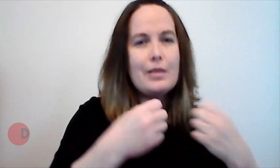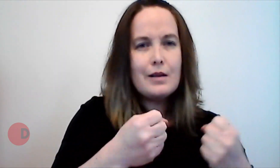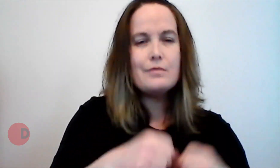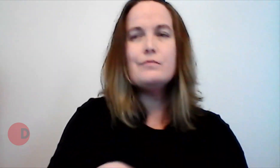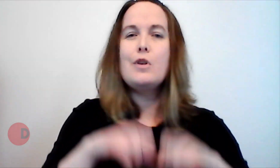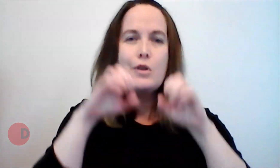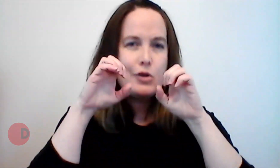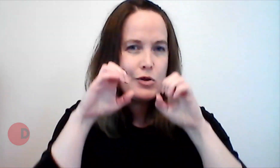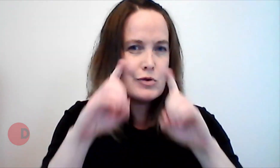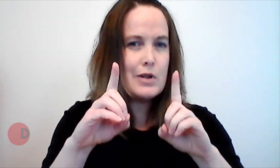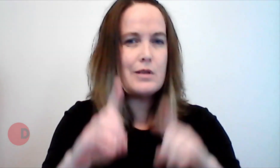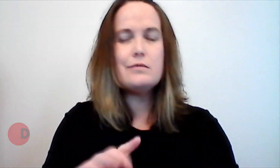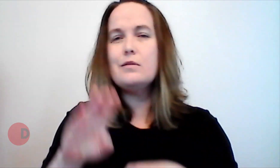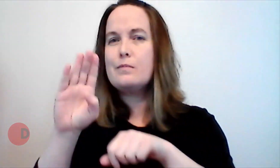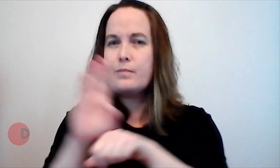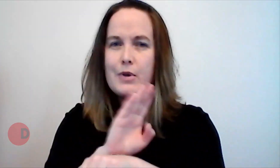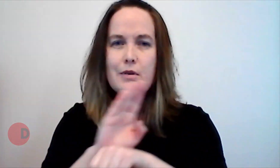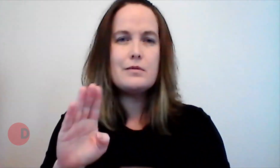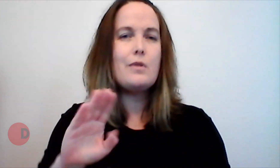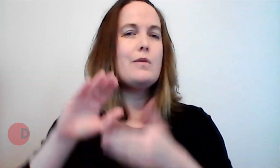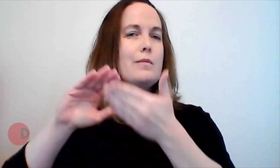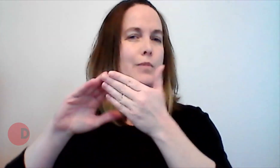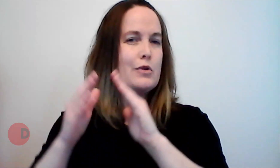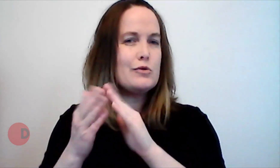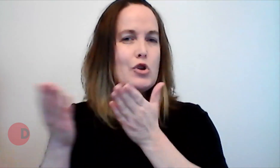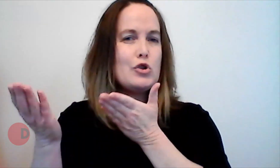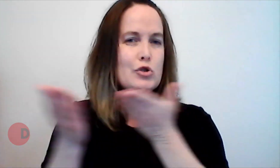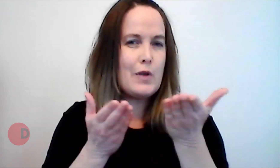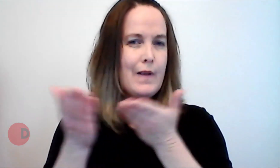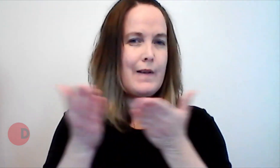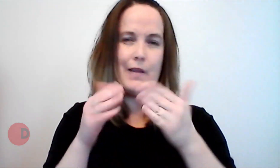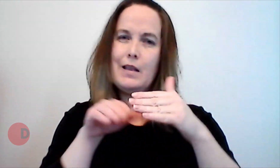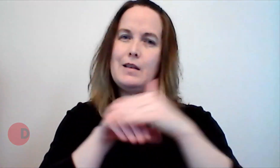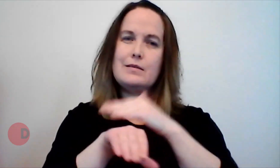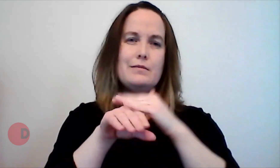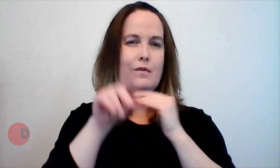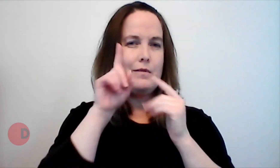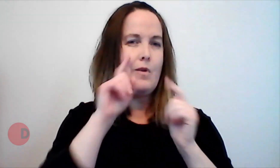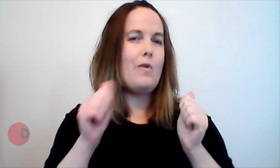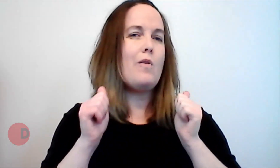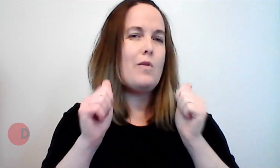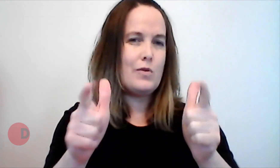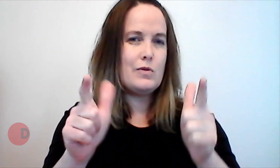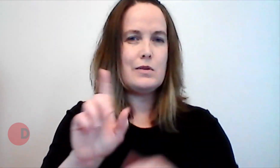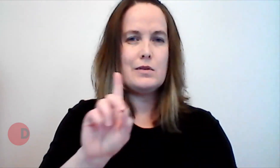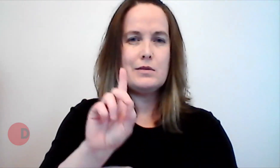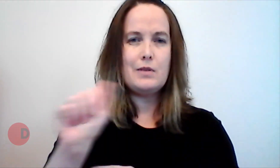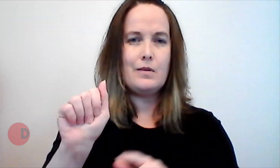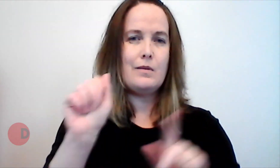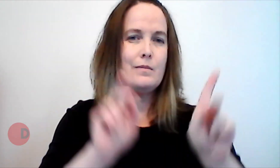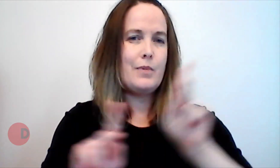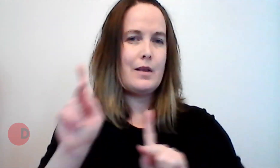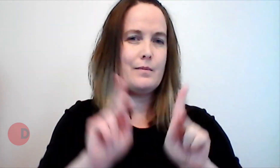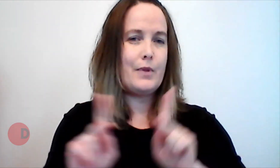businesses and community services... access for all disabled people.